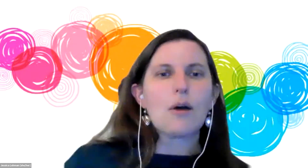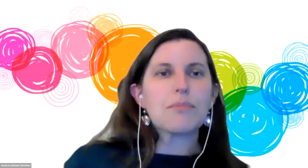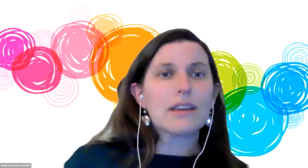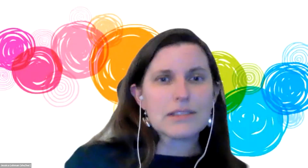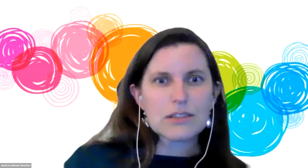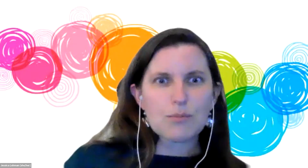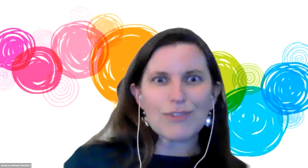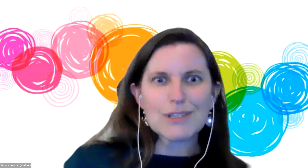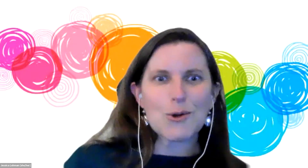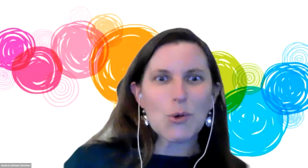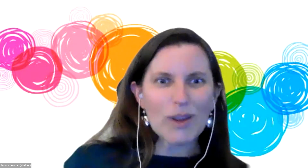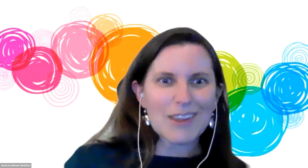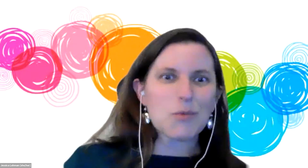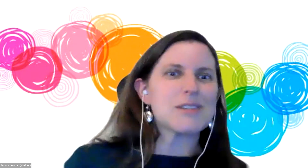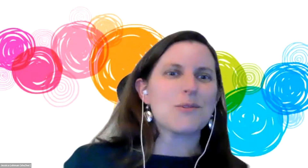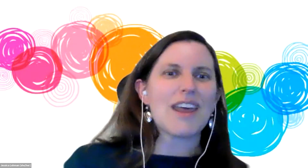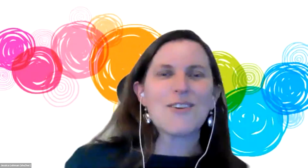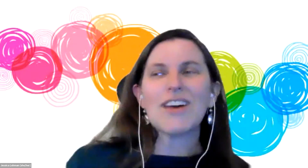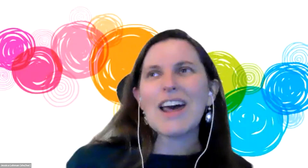race, et cetera. And there is so much going on. We need to